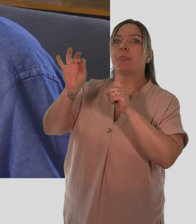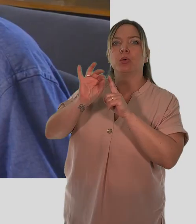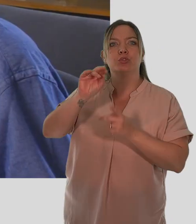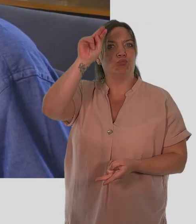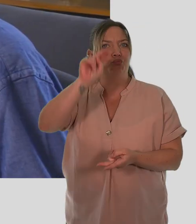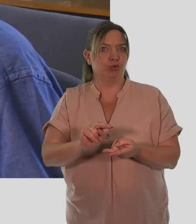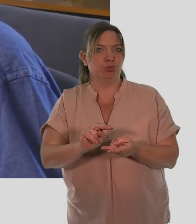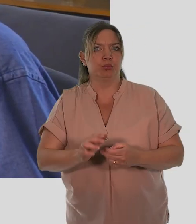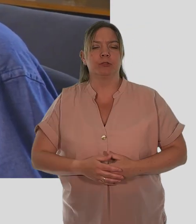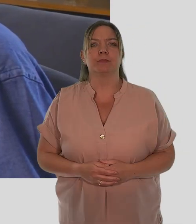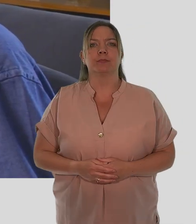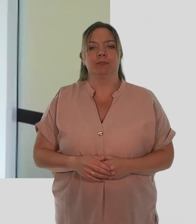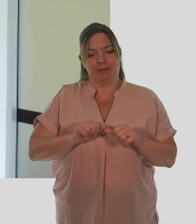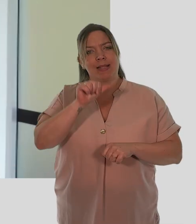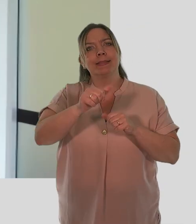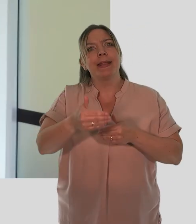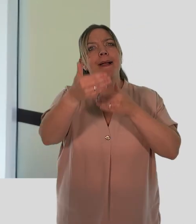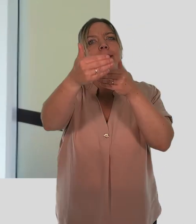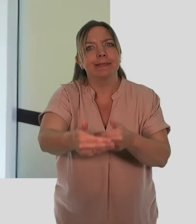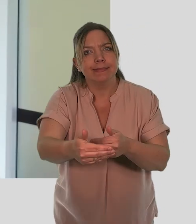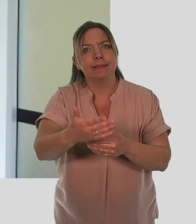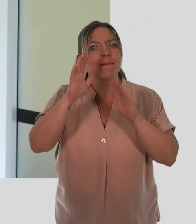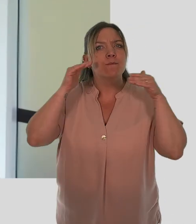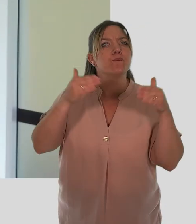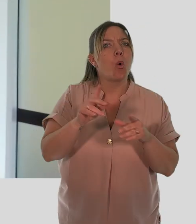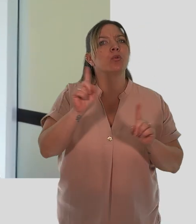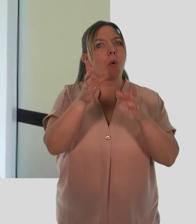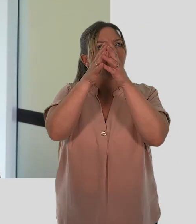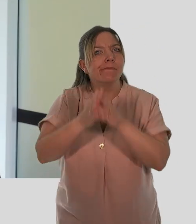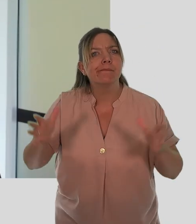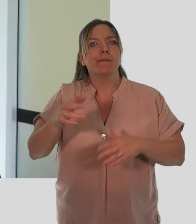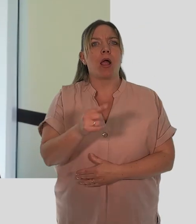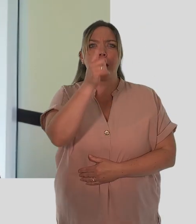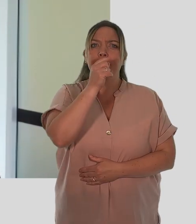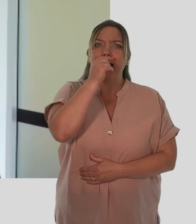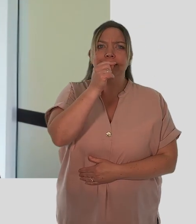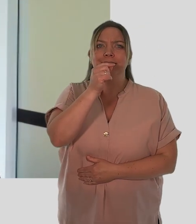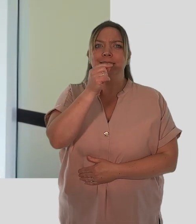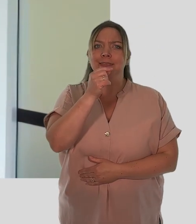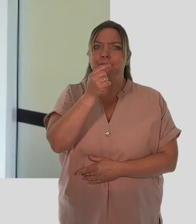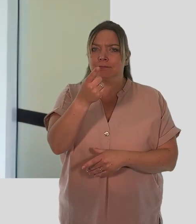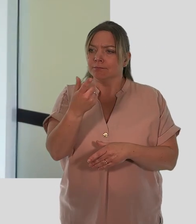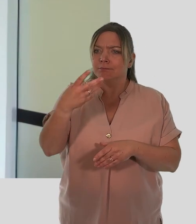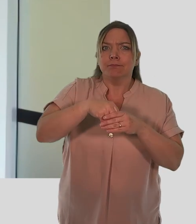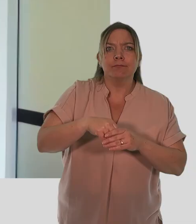Next, we need to really focus on the early diagnosis and have a target of approximately 50%.